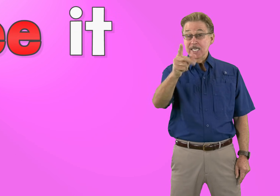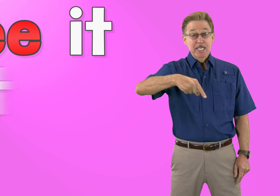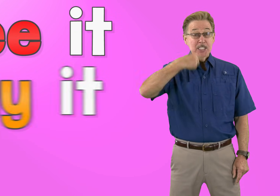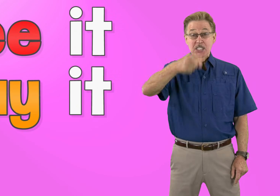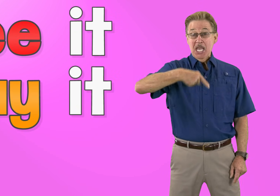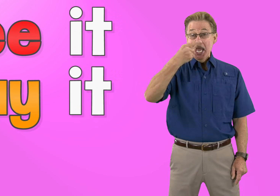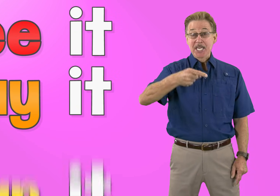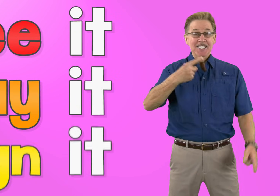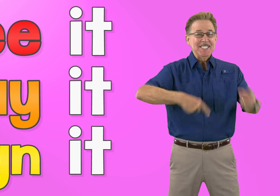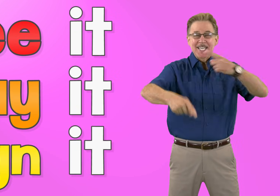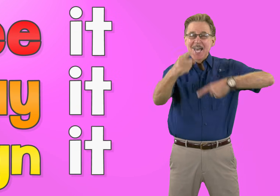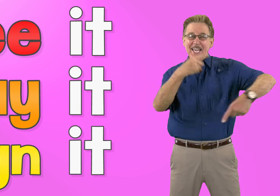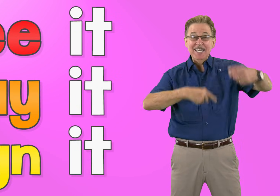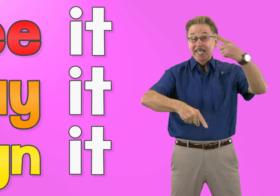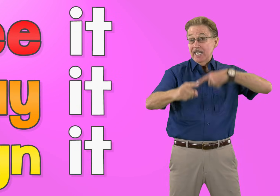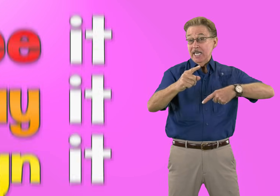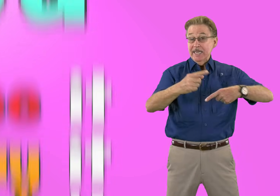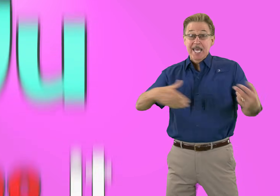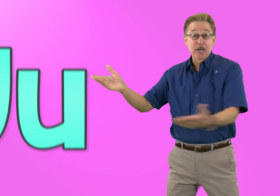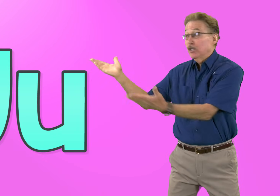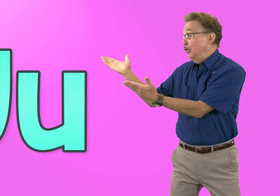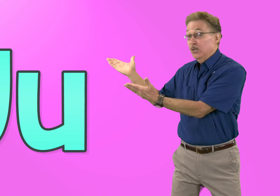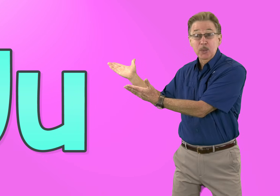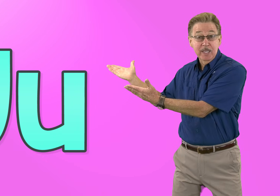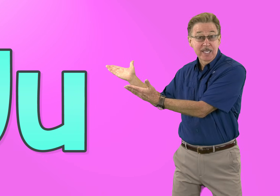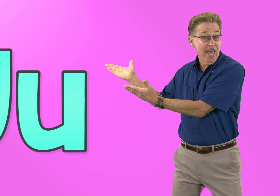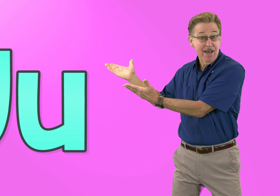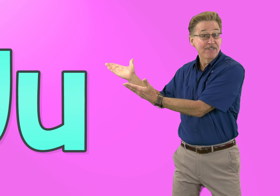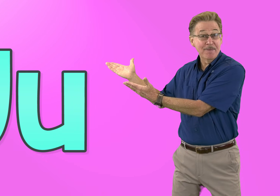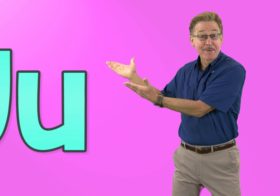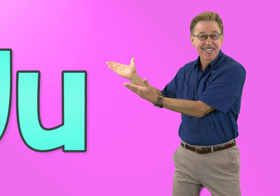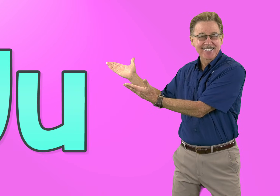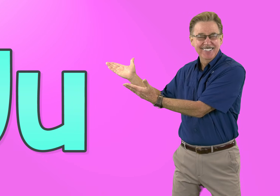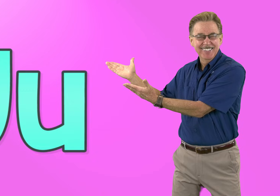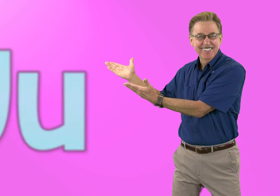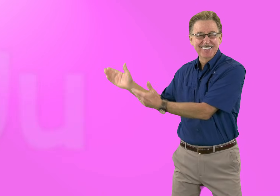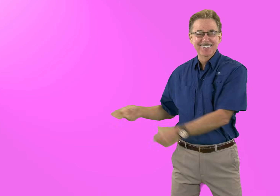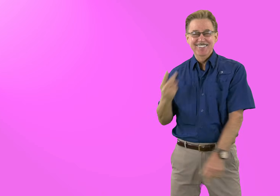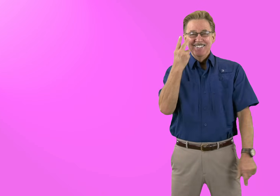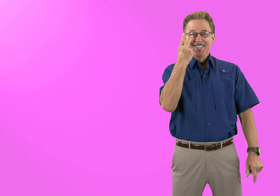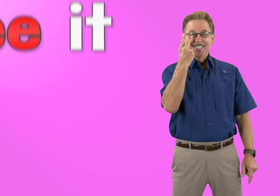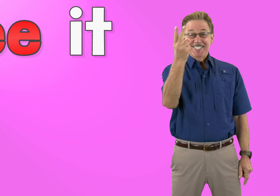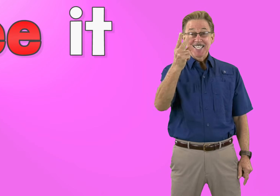See it, Say it, Sign it Letter U u in the alphabet